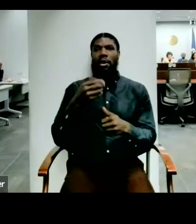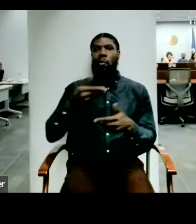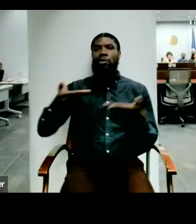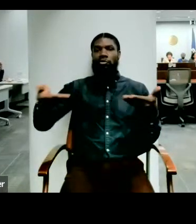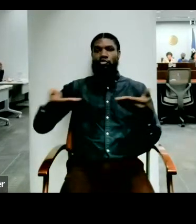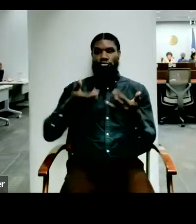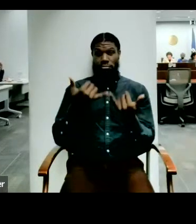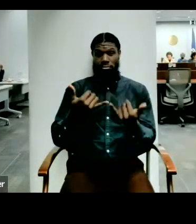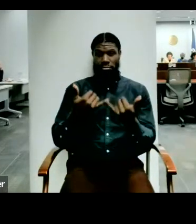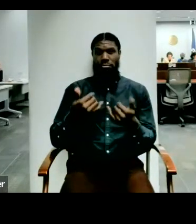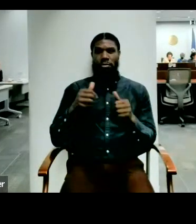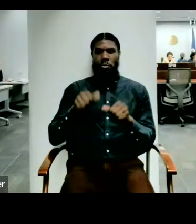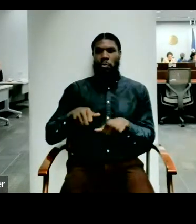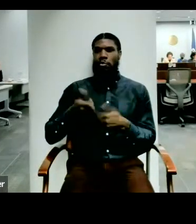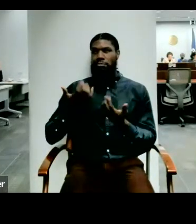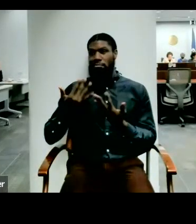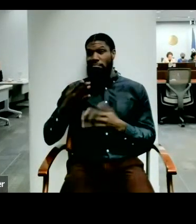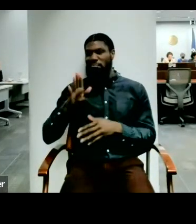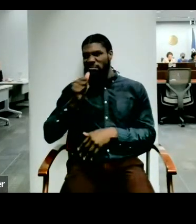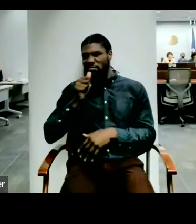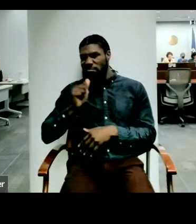you now. You have been waiting very patiently, I appreciate that.